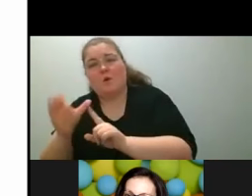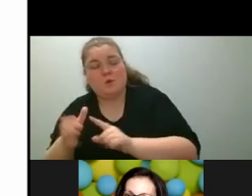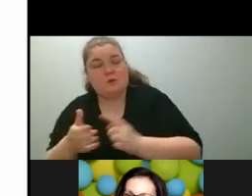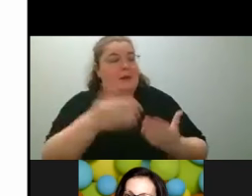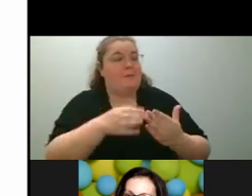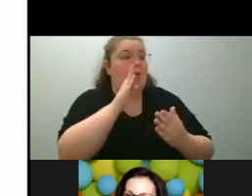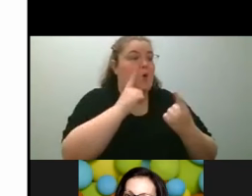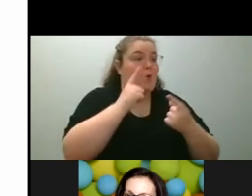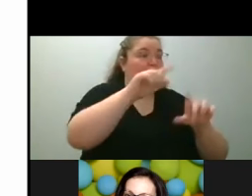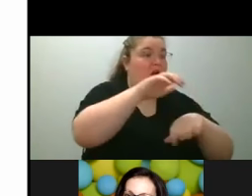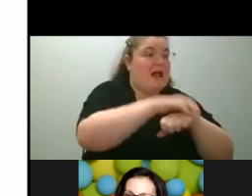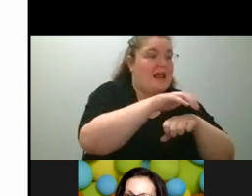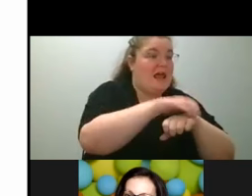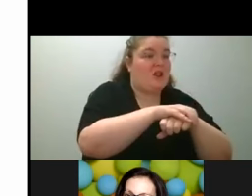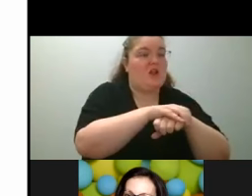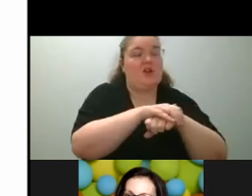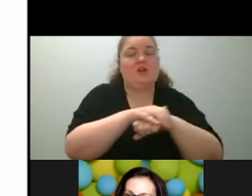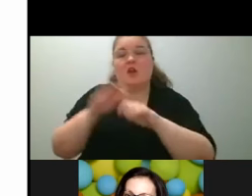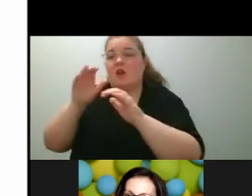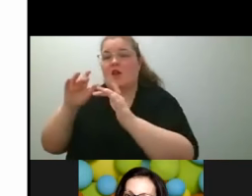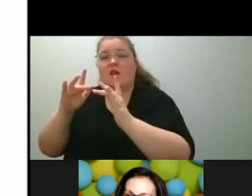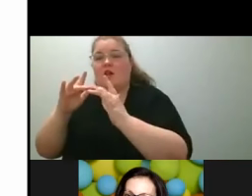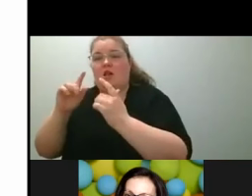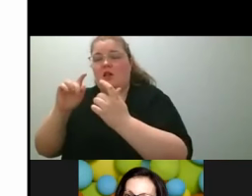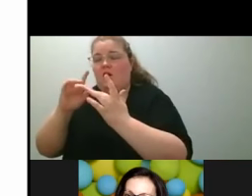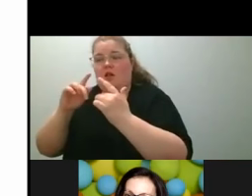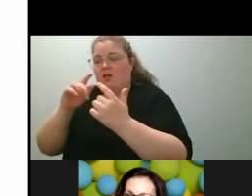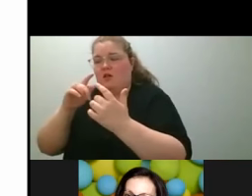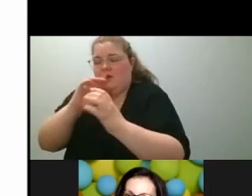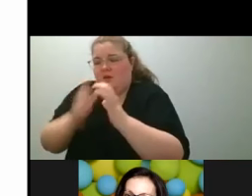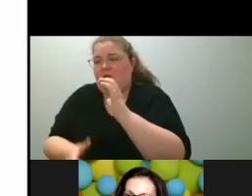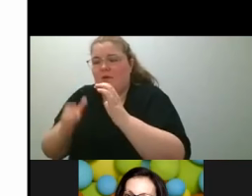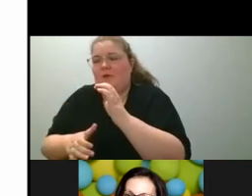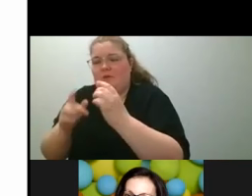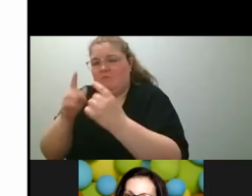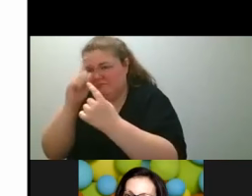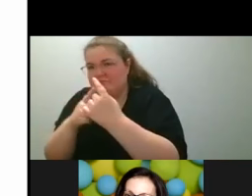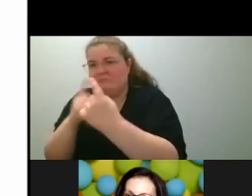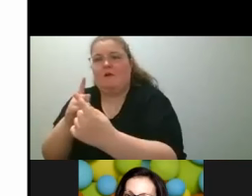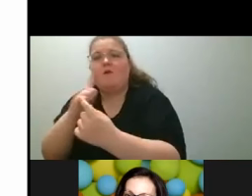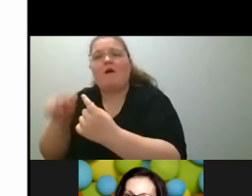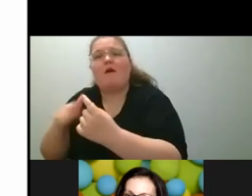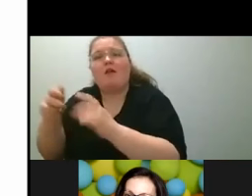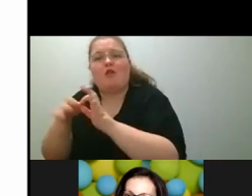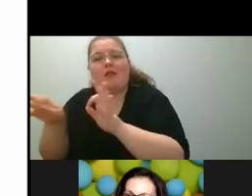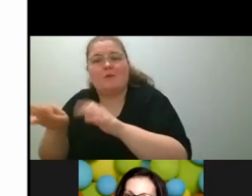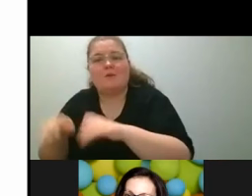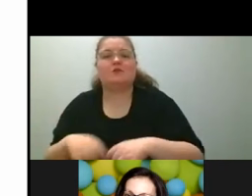may not work very well and may fall flat in another language. Likewise, covering sensitive topics, for example death